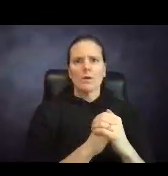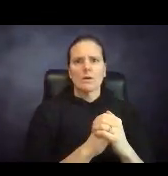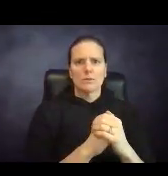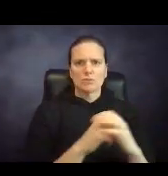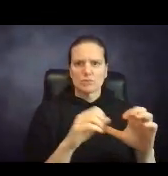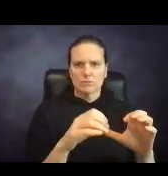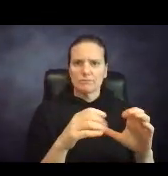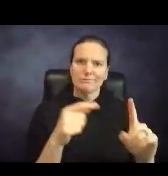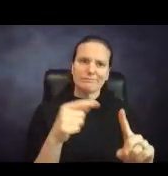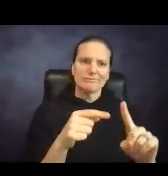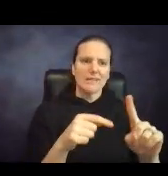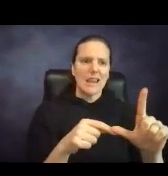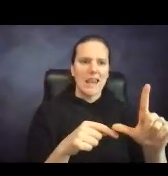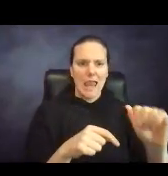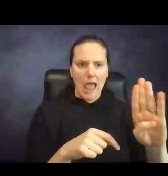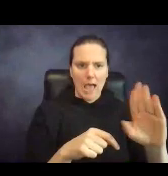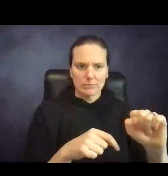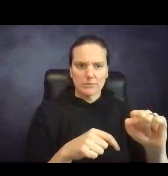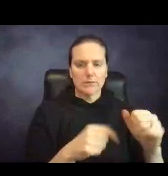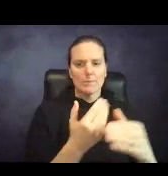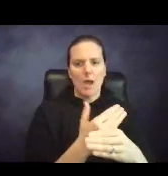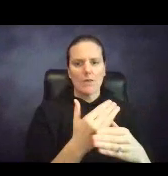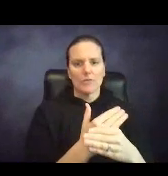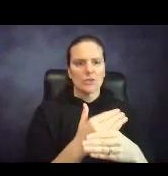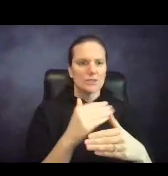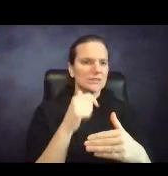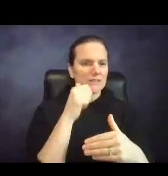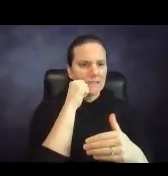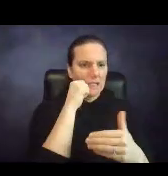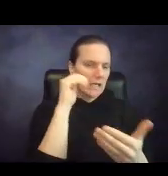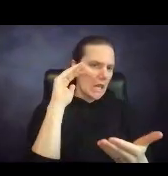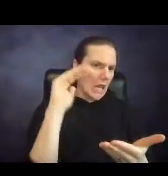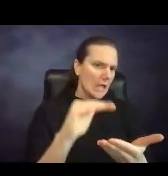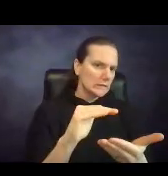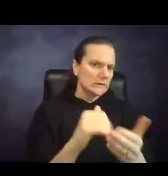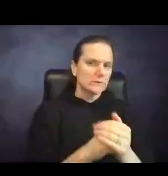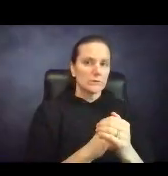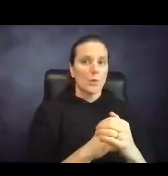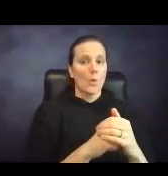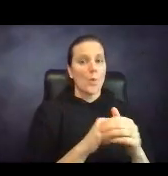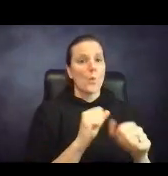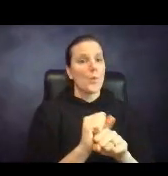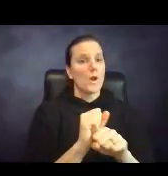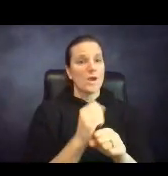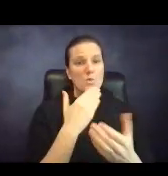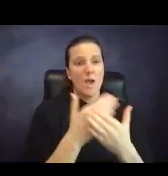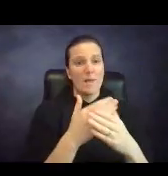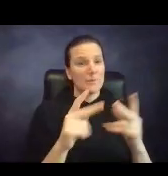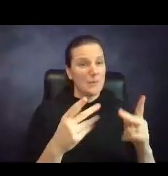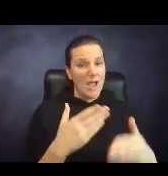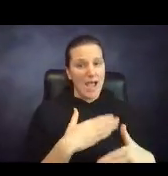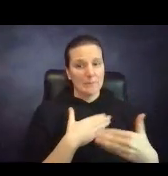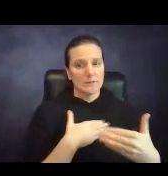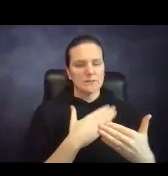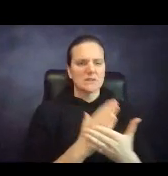and it bothers their skin the least. It just works well. People are happy with it, but there are, there are generic ones too.